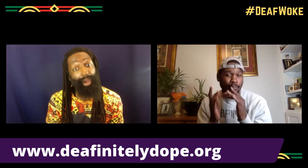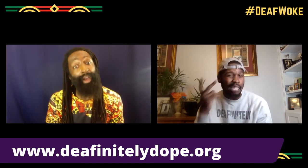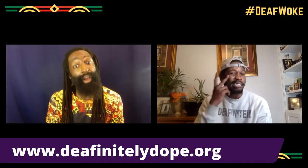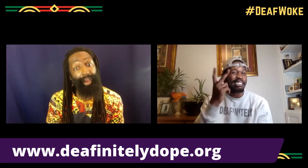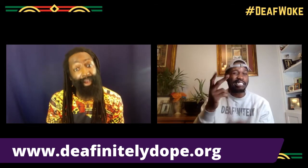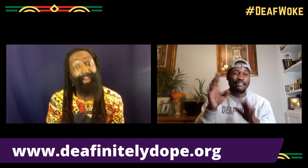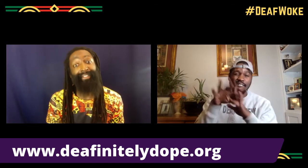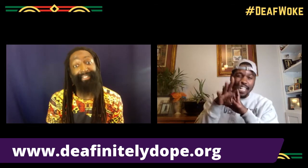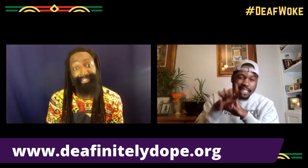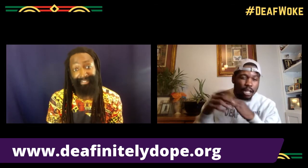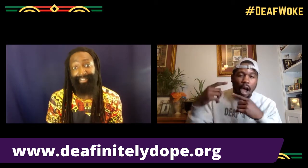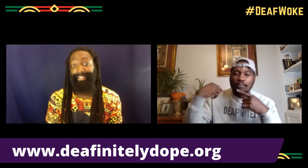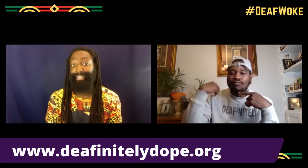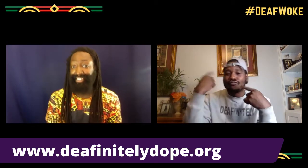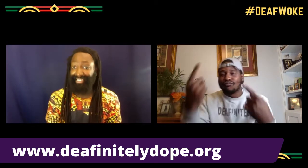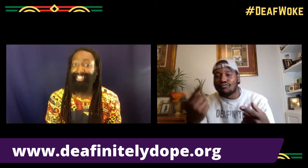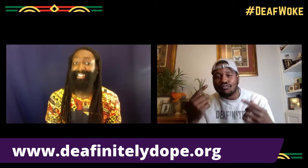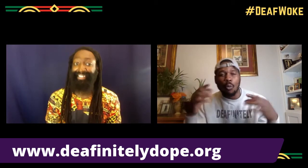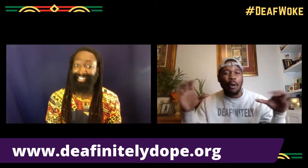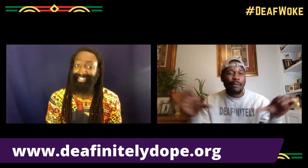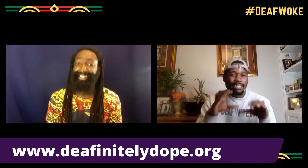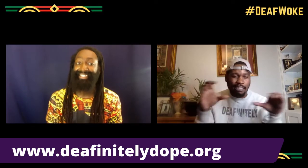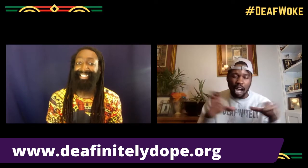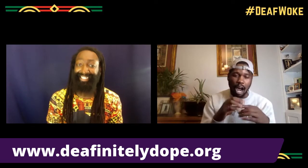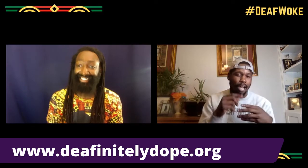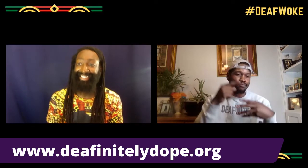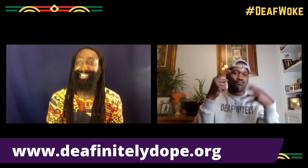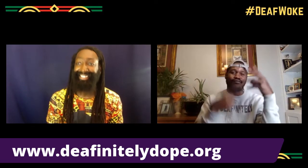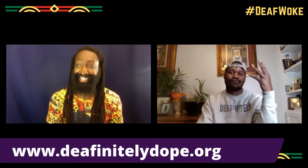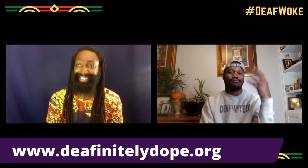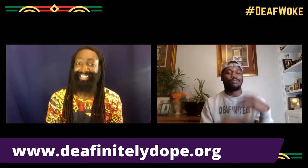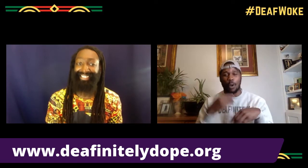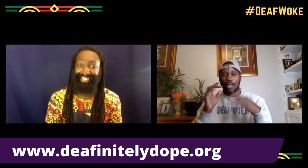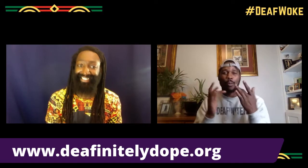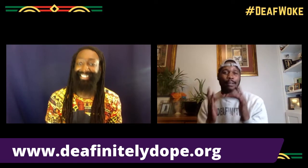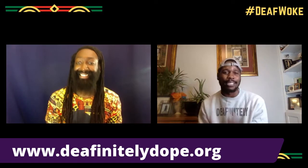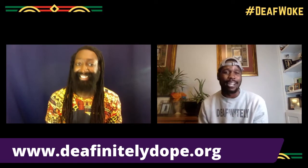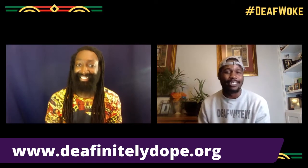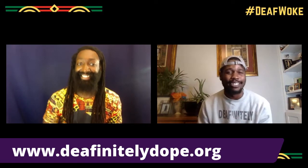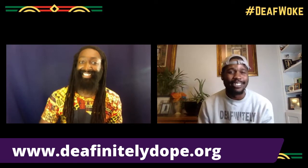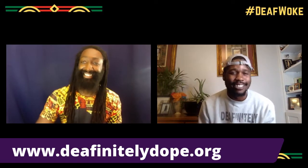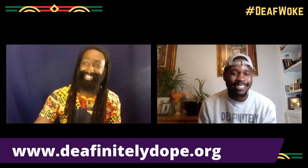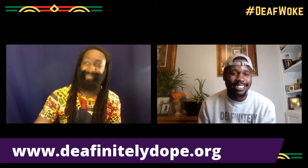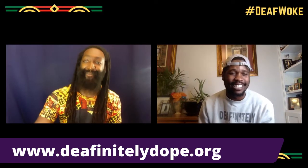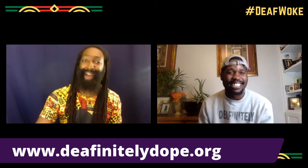Yeah, that's also the website that I host classes to. So everything I'm putting, everything I post